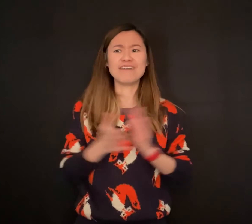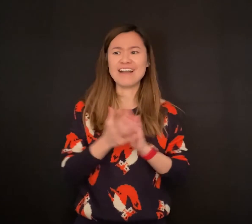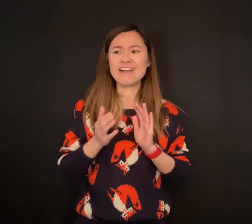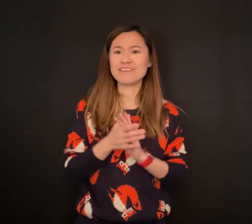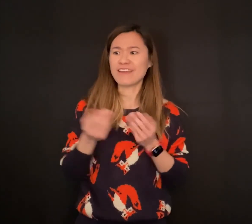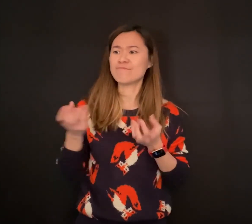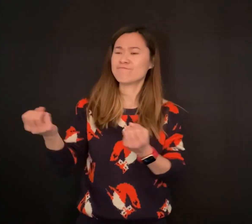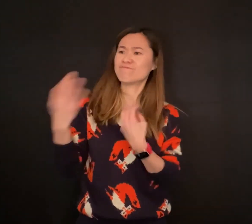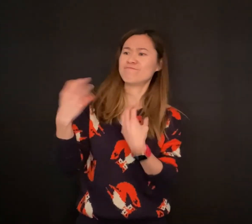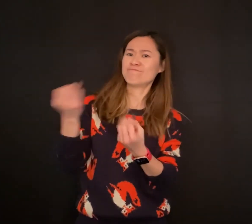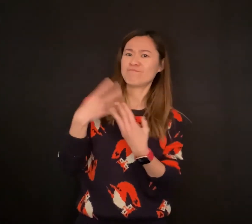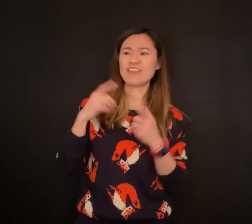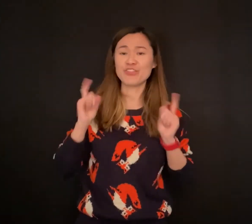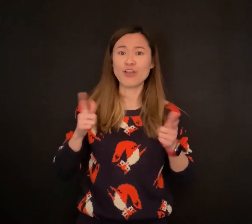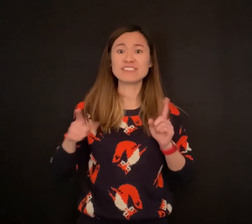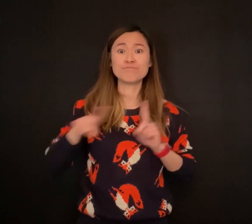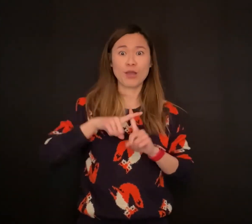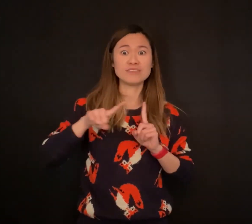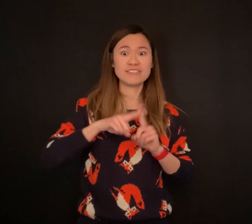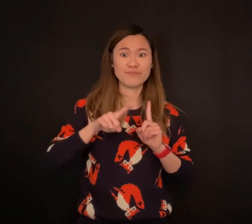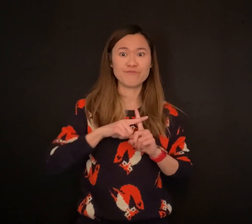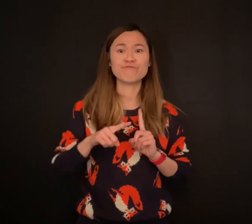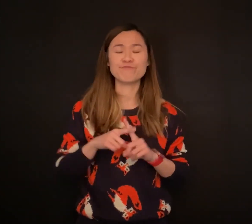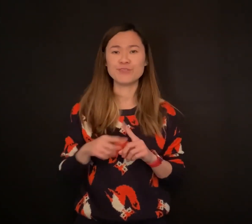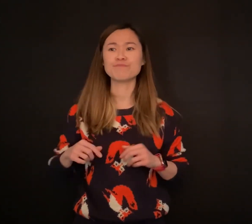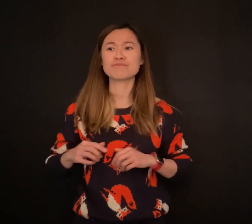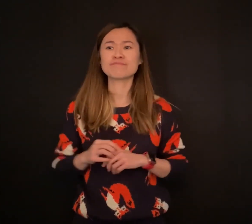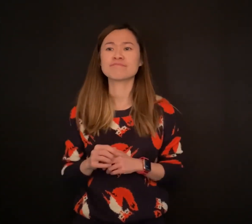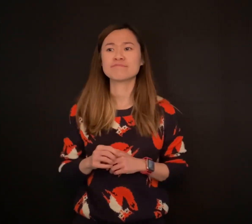The feedback has been really positive so far.